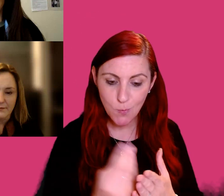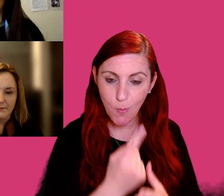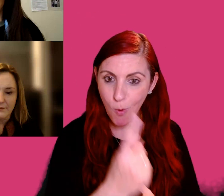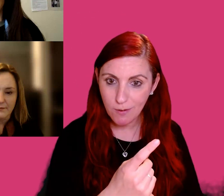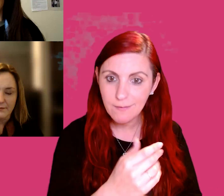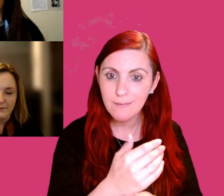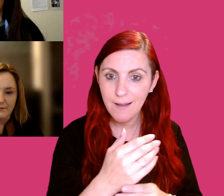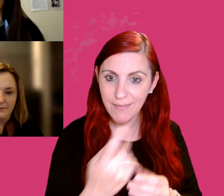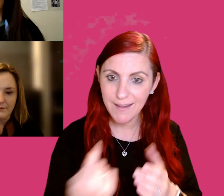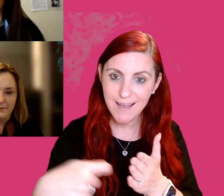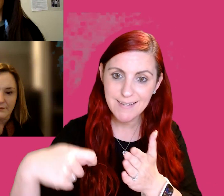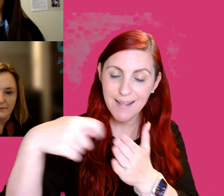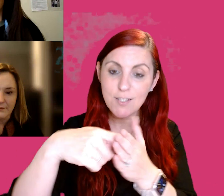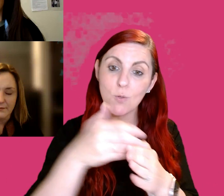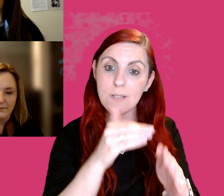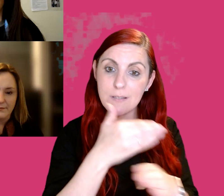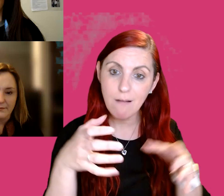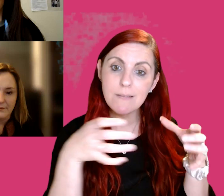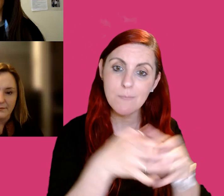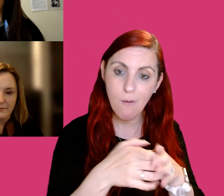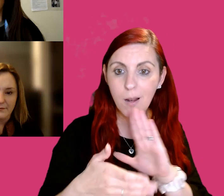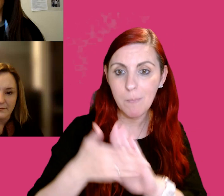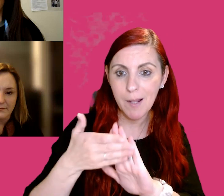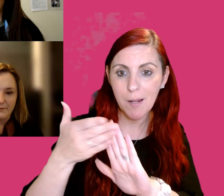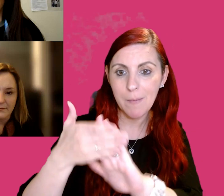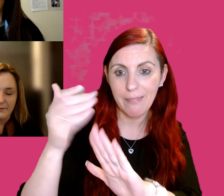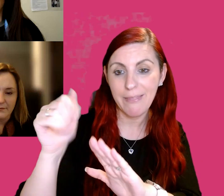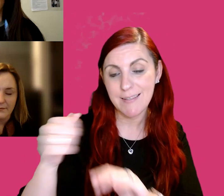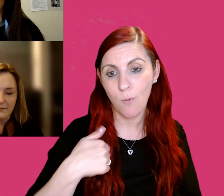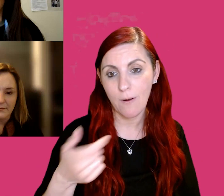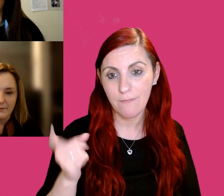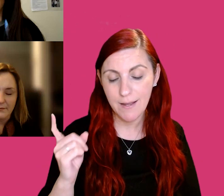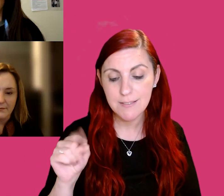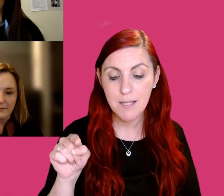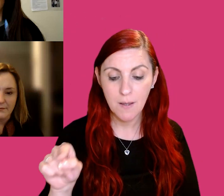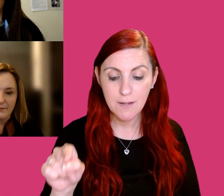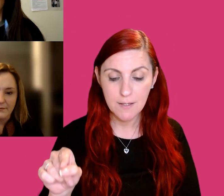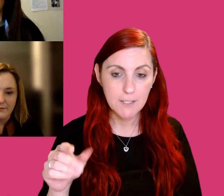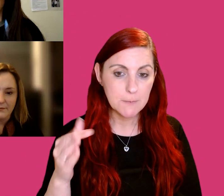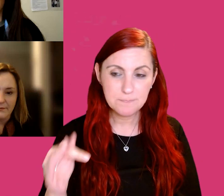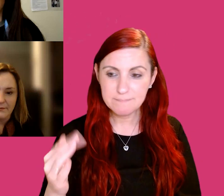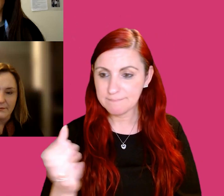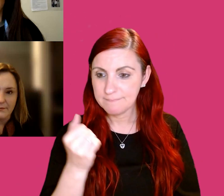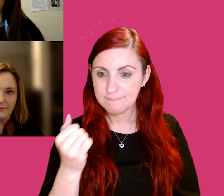small and build up is definitely the advice for that but do reach out and get advice um and do